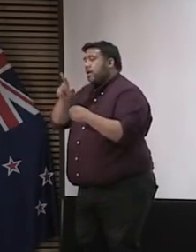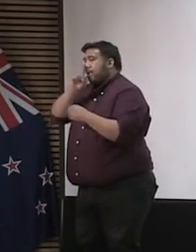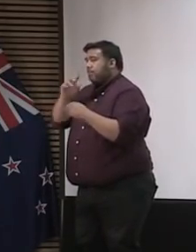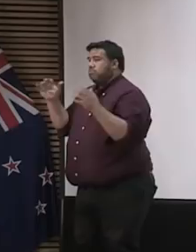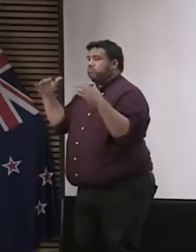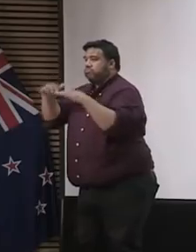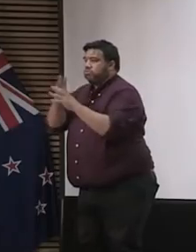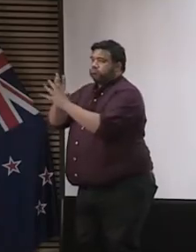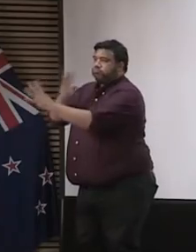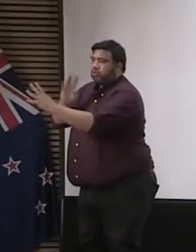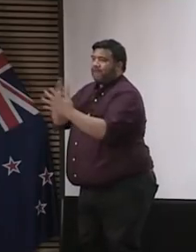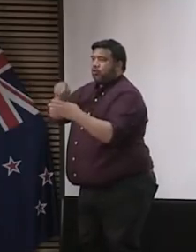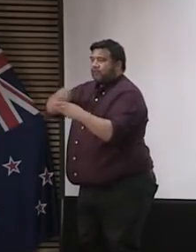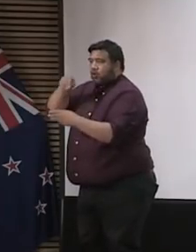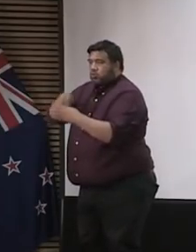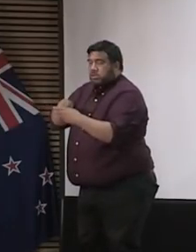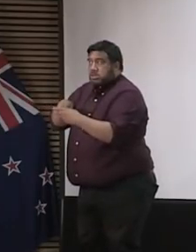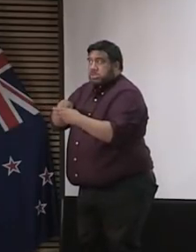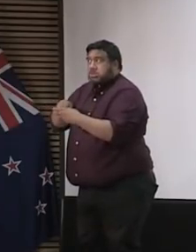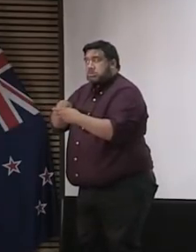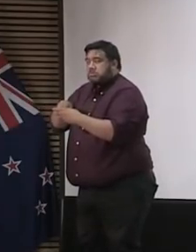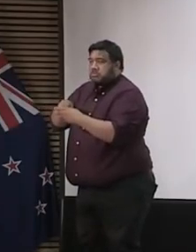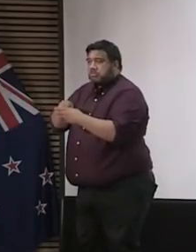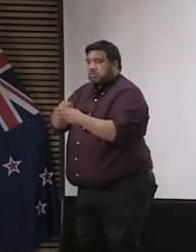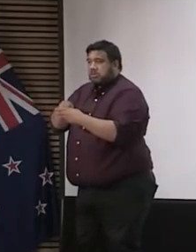theother alert levels. What Iwould point out is that wehave some time to run.